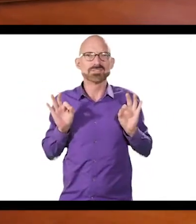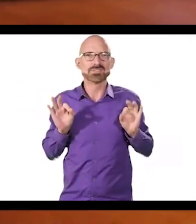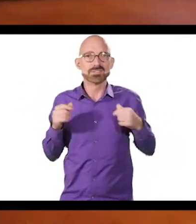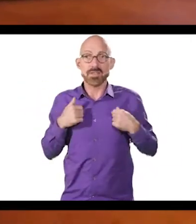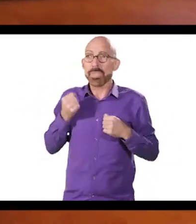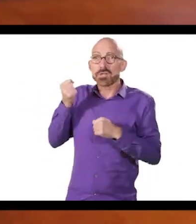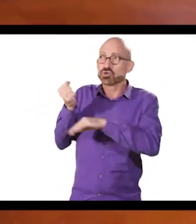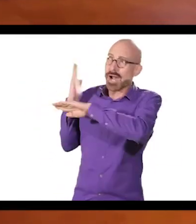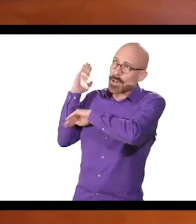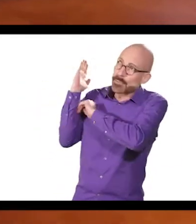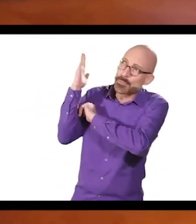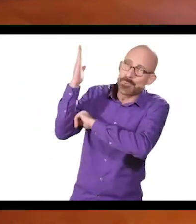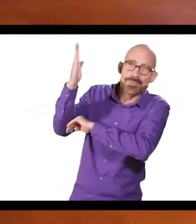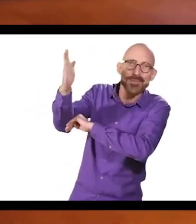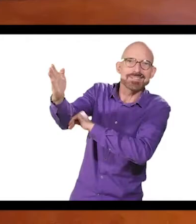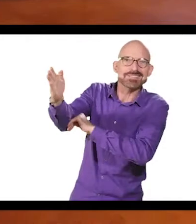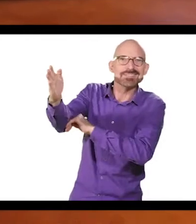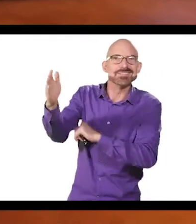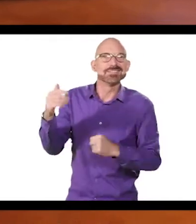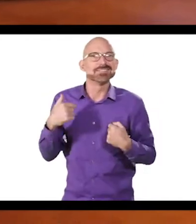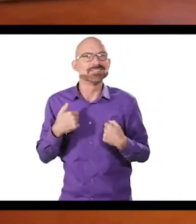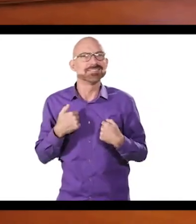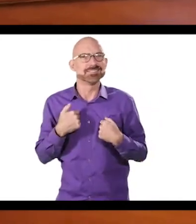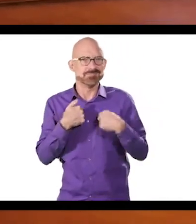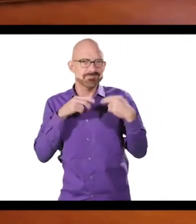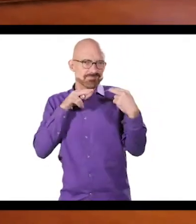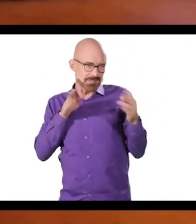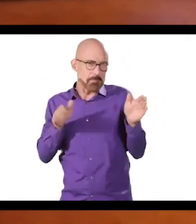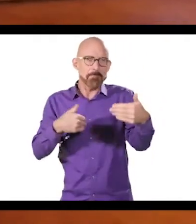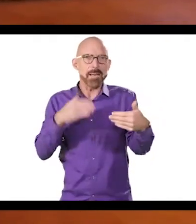and despite the rushed – borrowed – short time in our hands